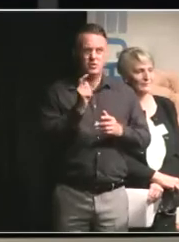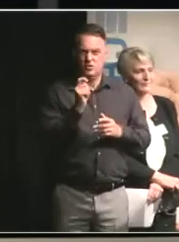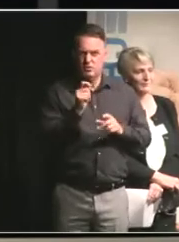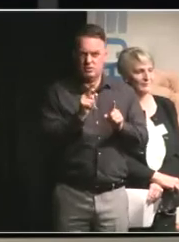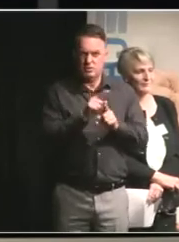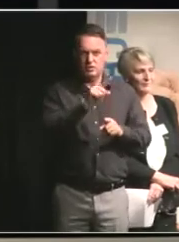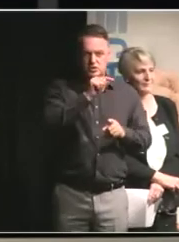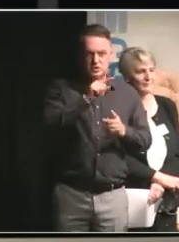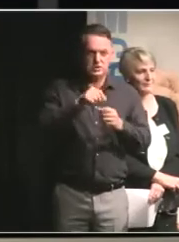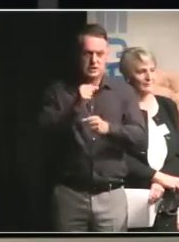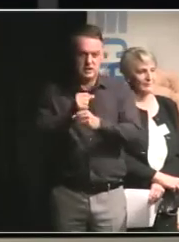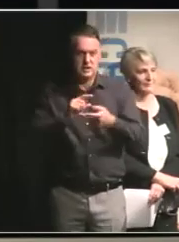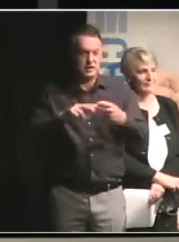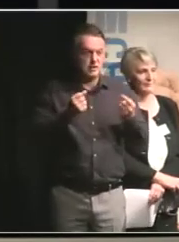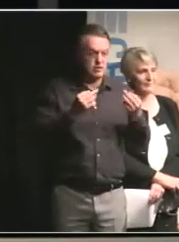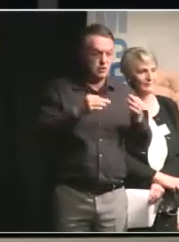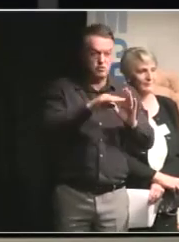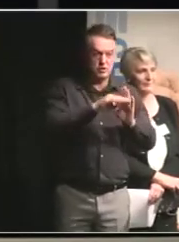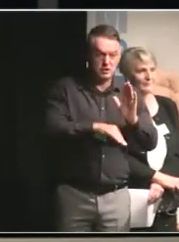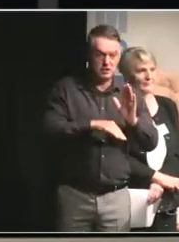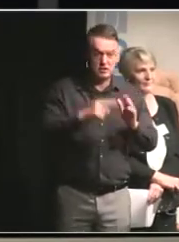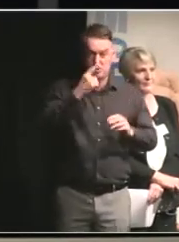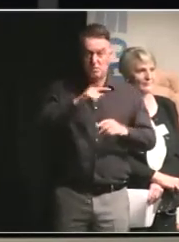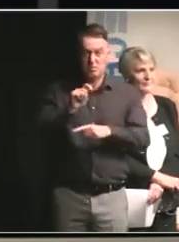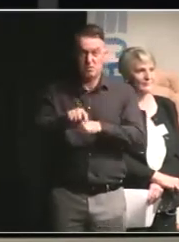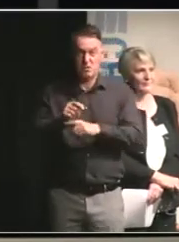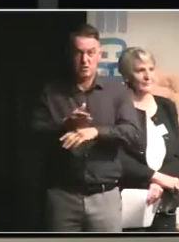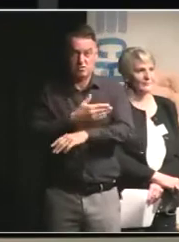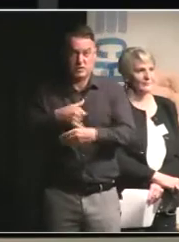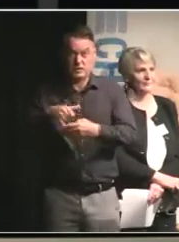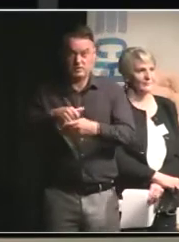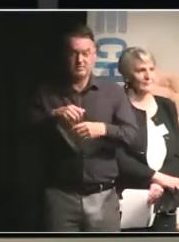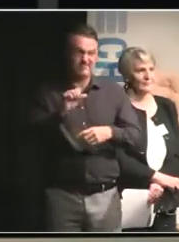weren't regulations, would people care so much about green chemistry? and absolutely there is a